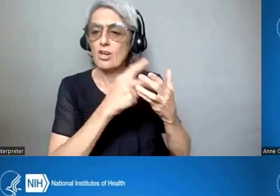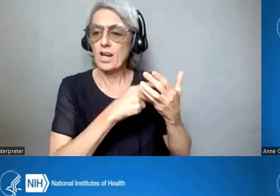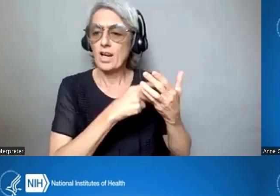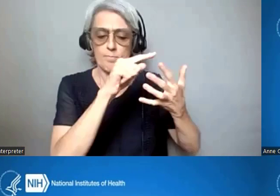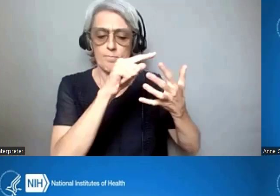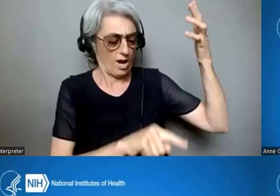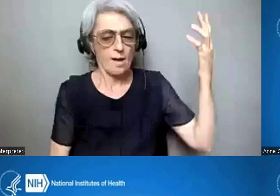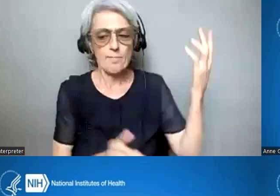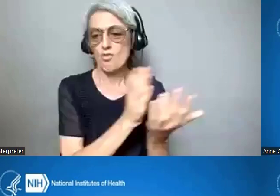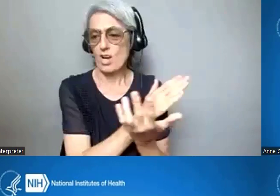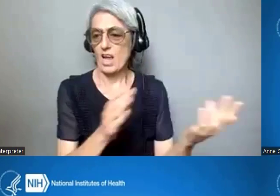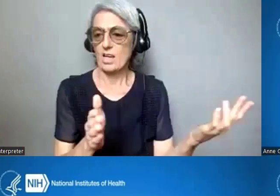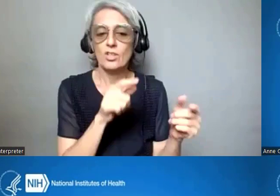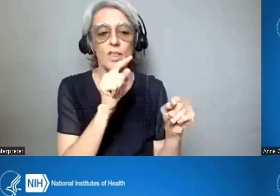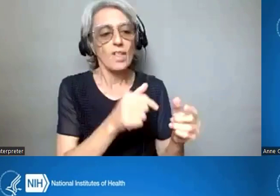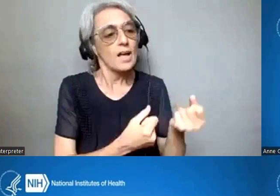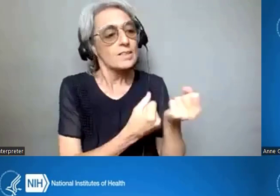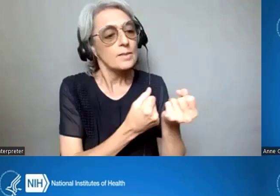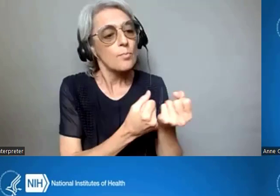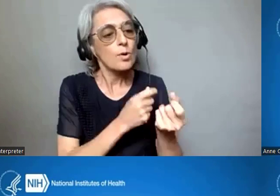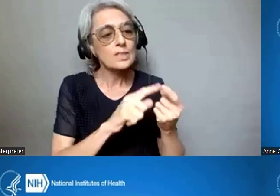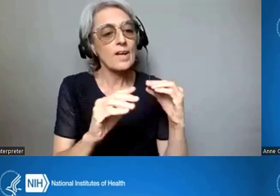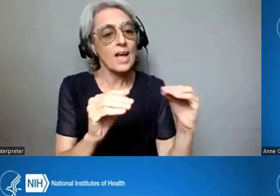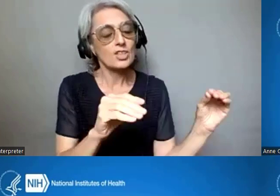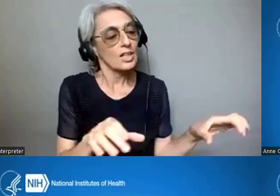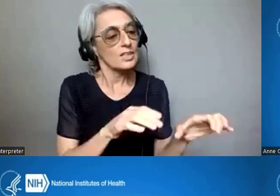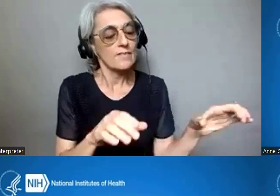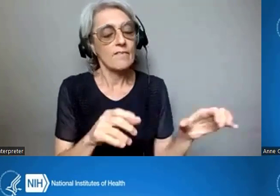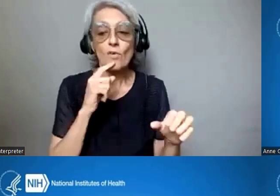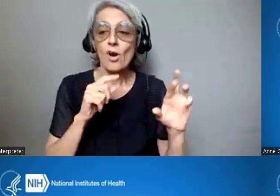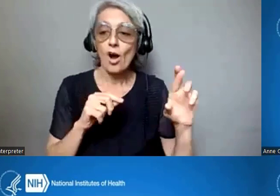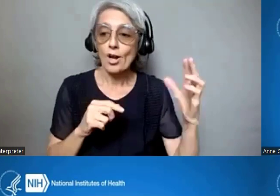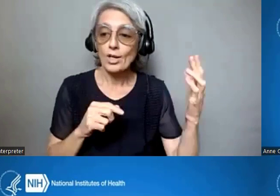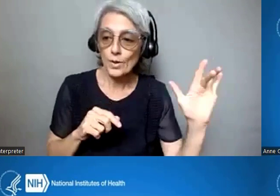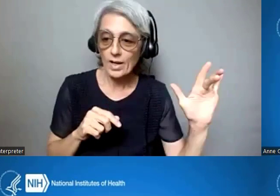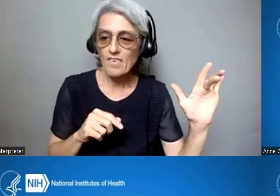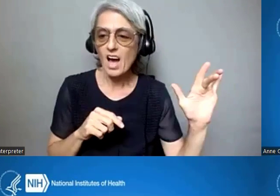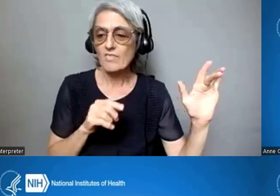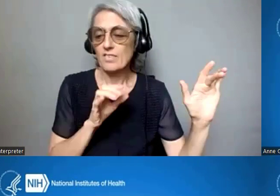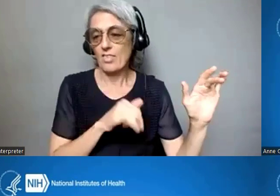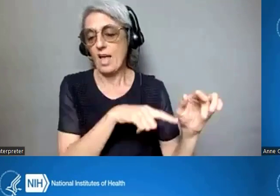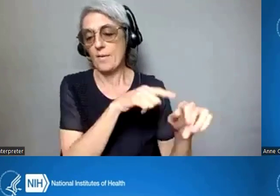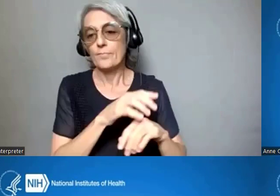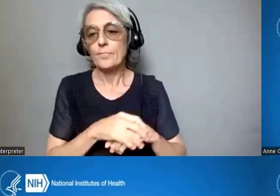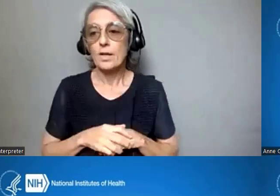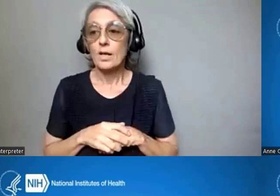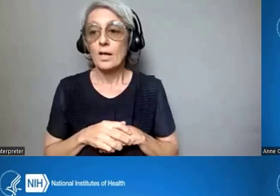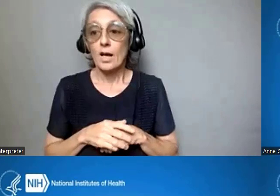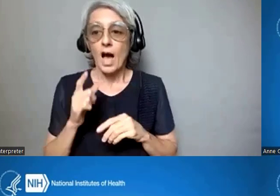that can support educational activities such at the R25s. And I'm actually going to post a link in the chat here